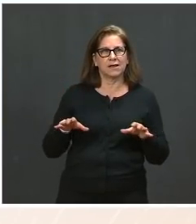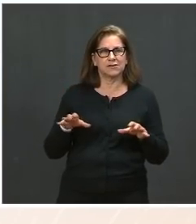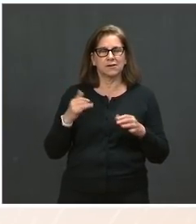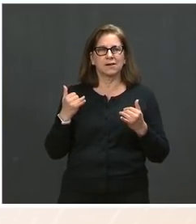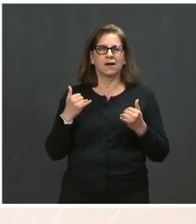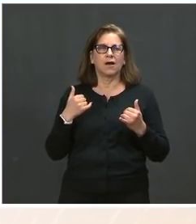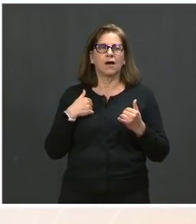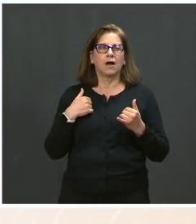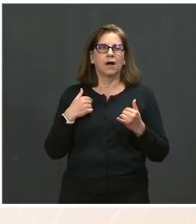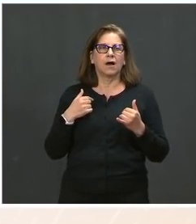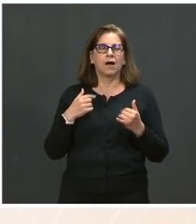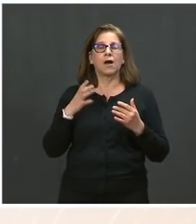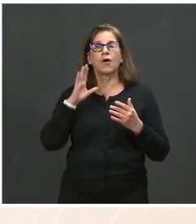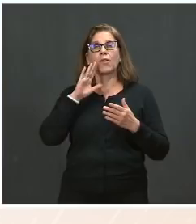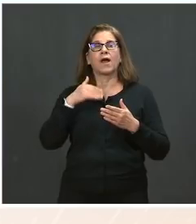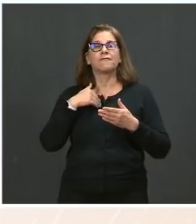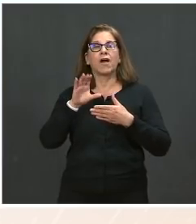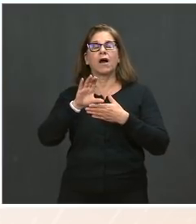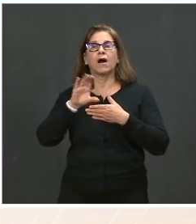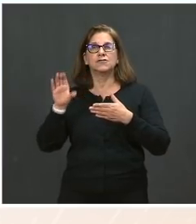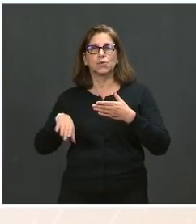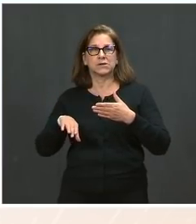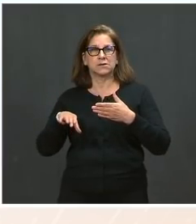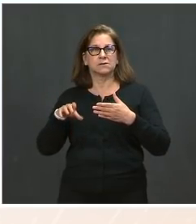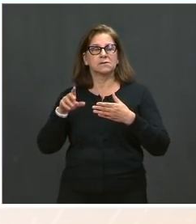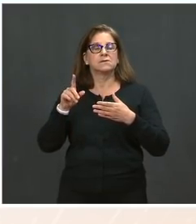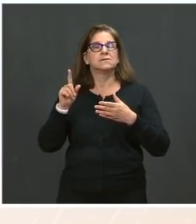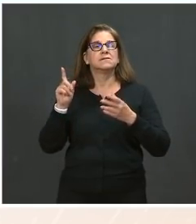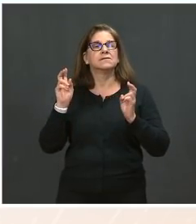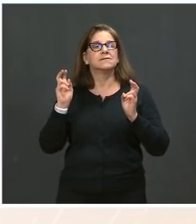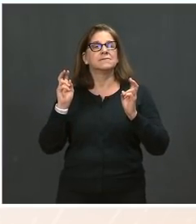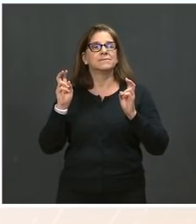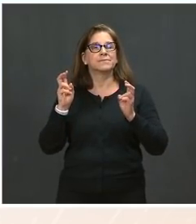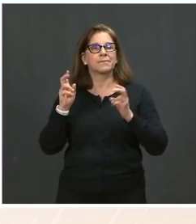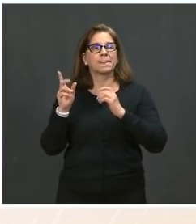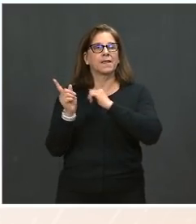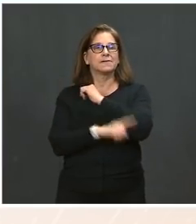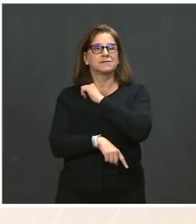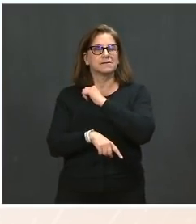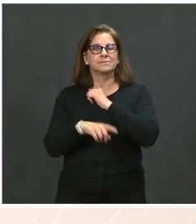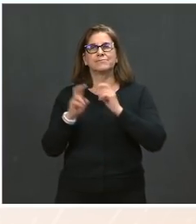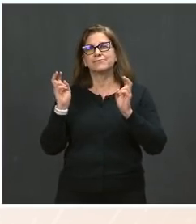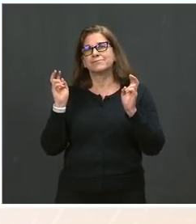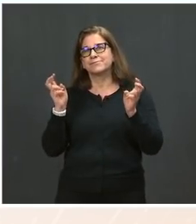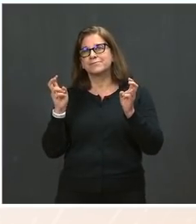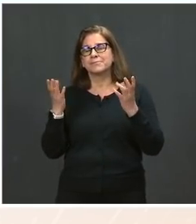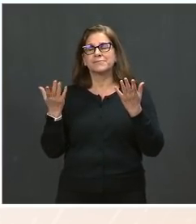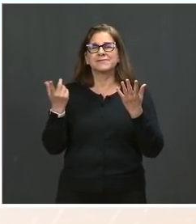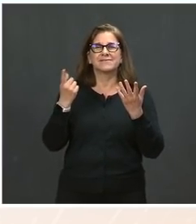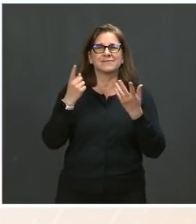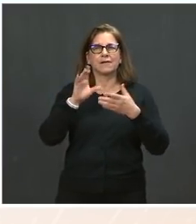as the President has conveyed, seen and unseen. And we hope to have more on that soon. Go ahead. The Press: Just to follow up on your answer there